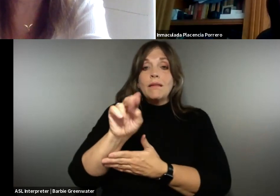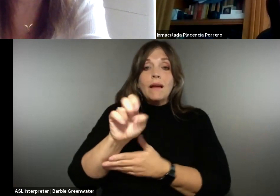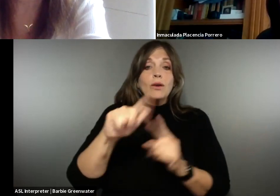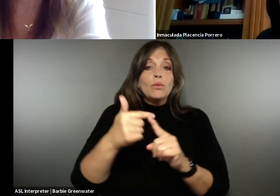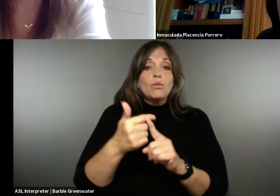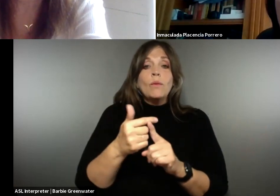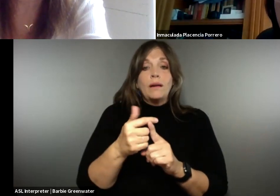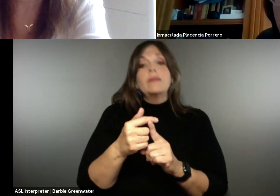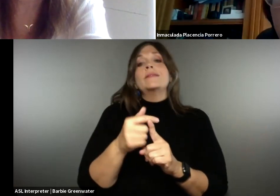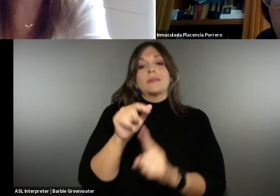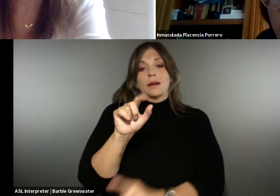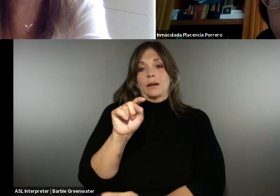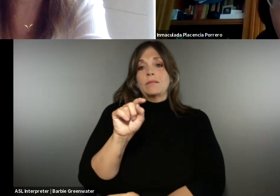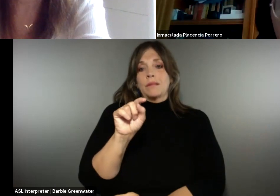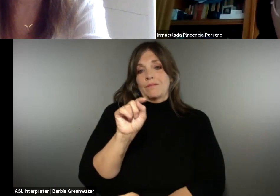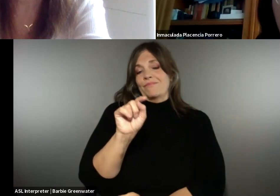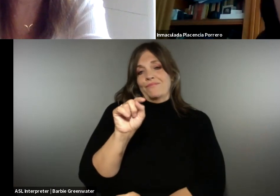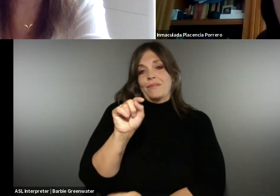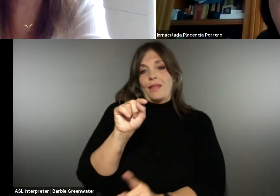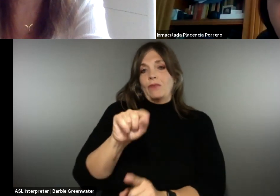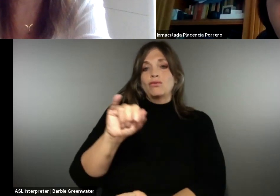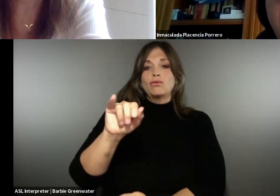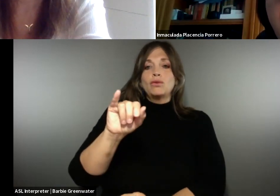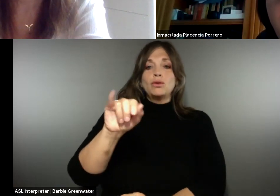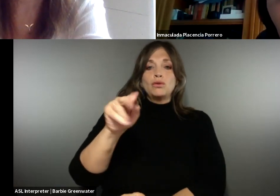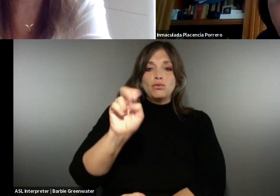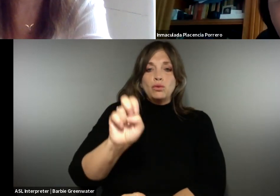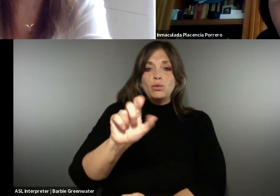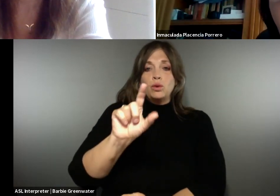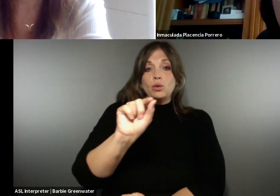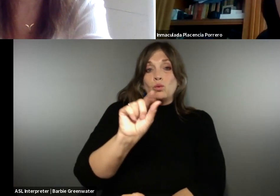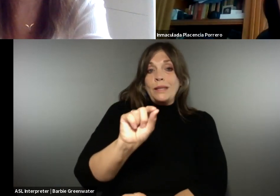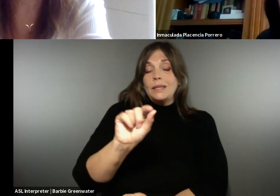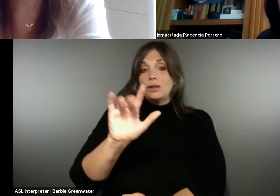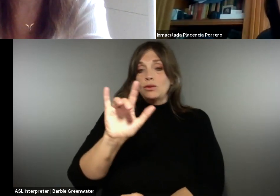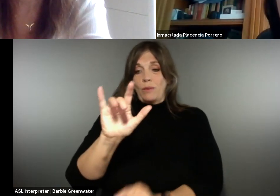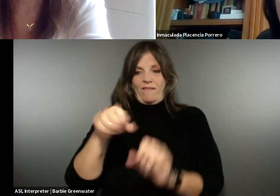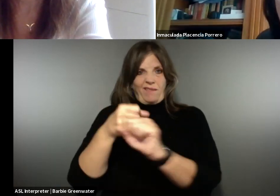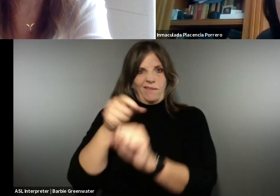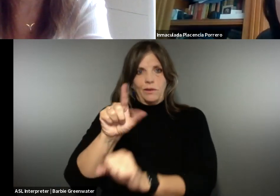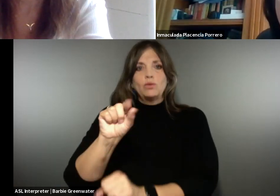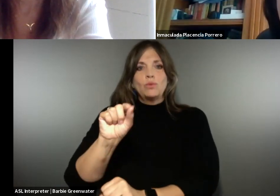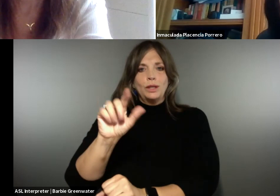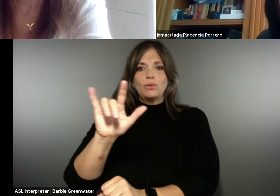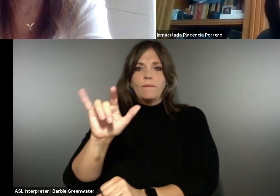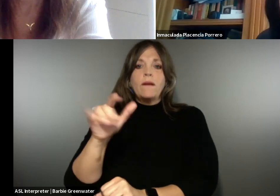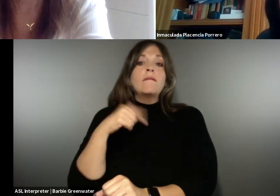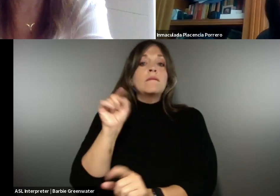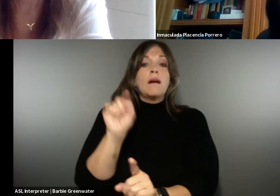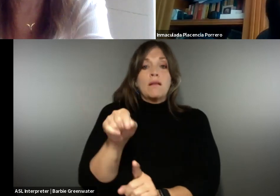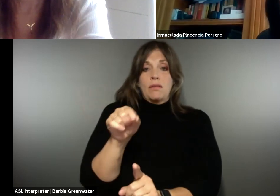have in 2025 the application of the directive. So this is what I wanted